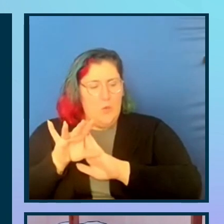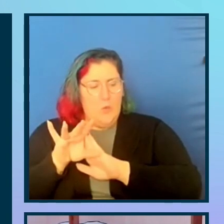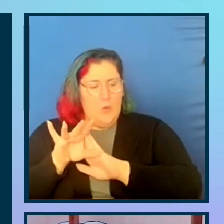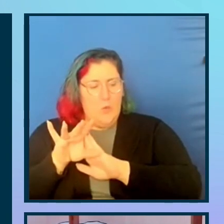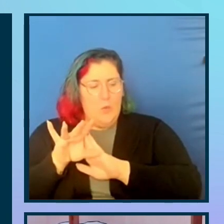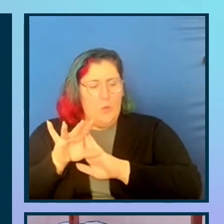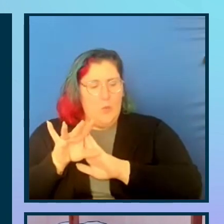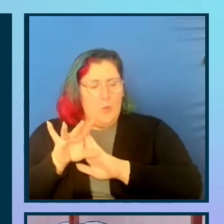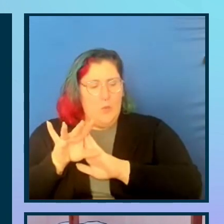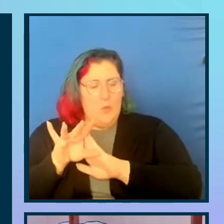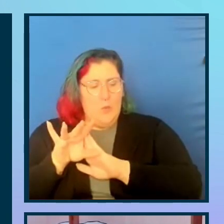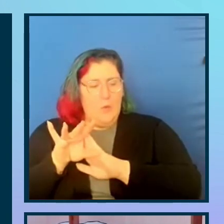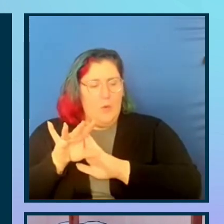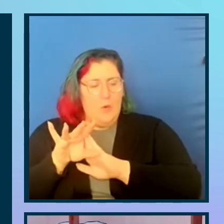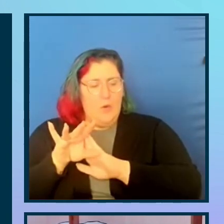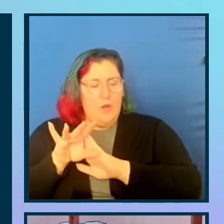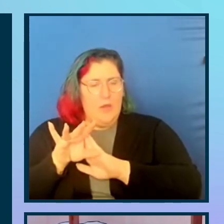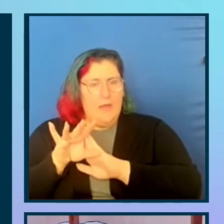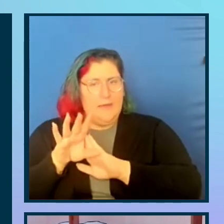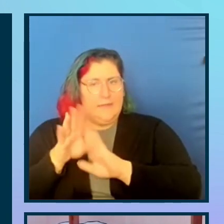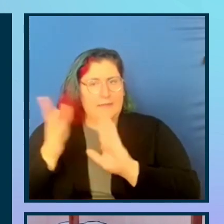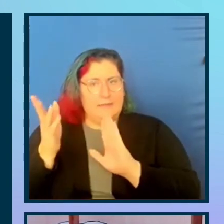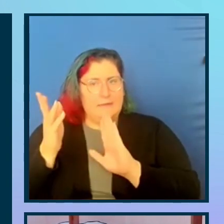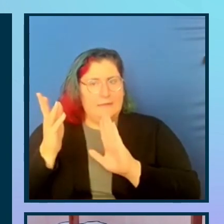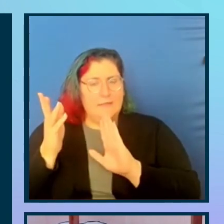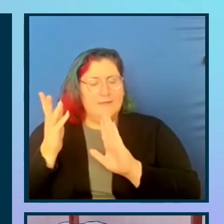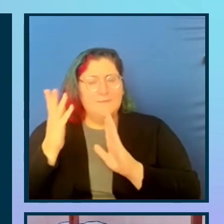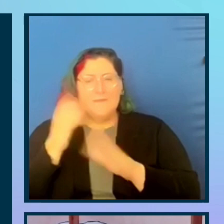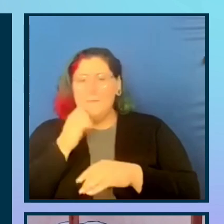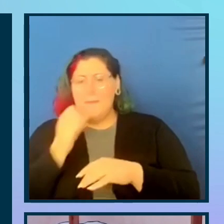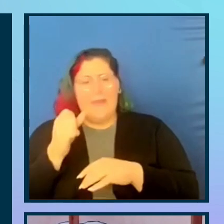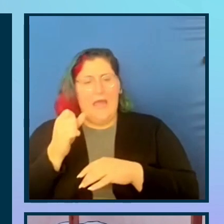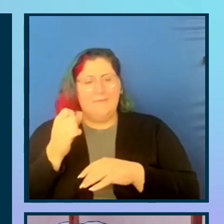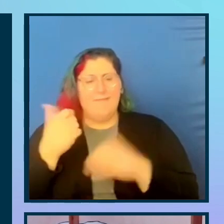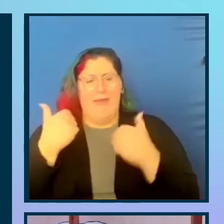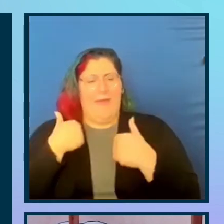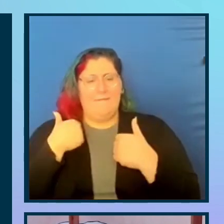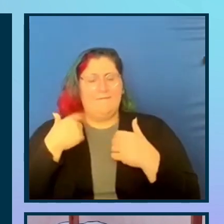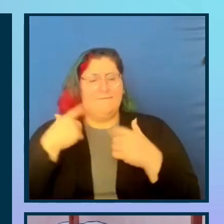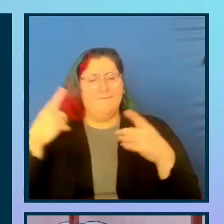There might not be any dynamic content. Could just be a static page, right?